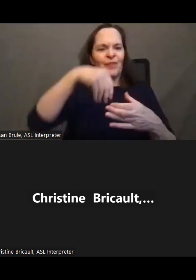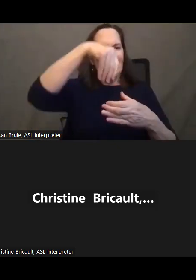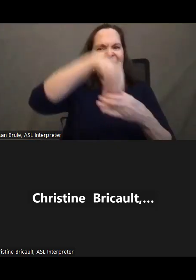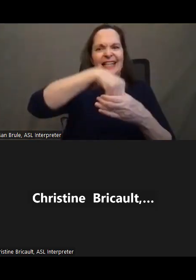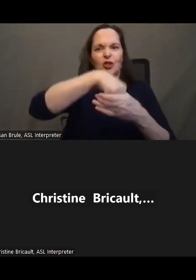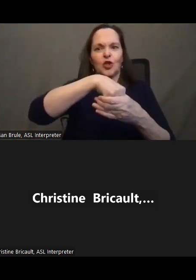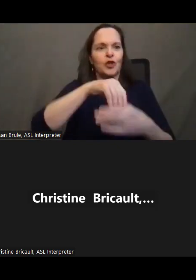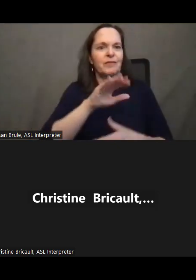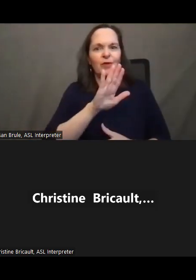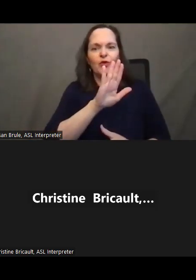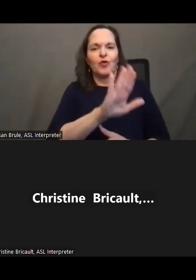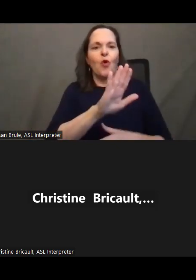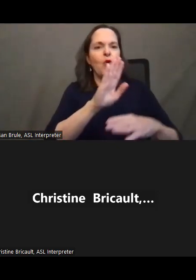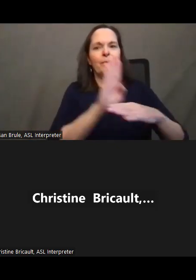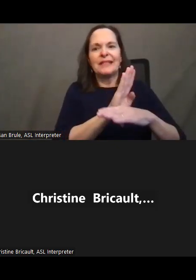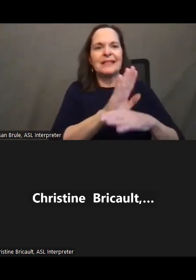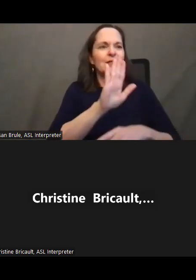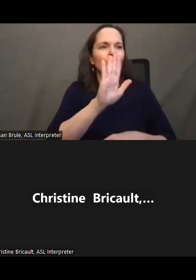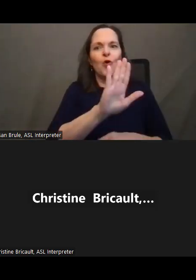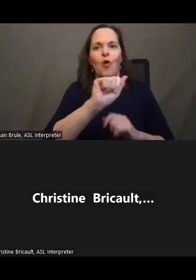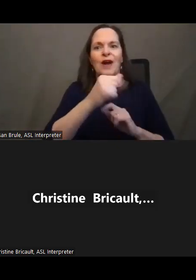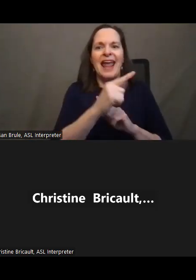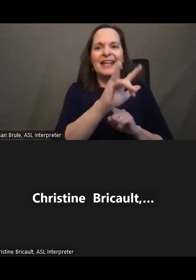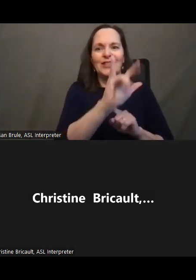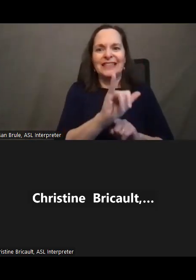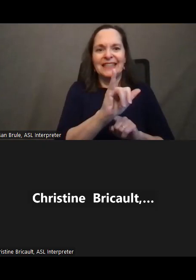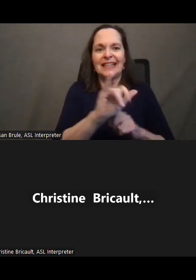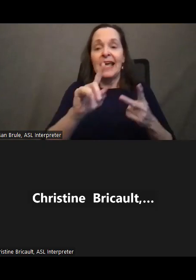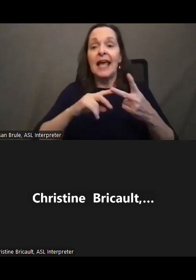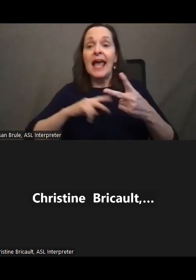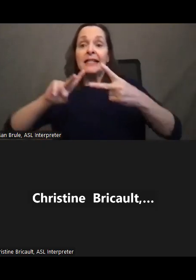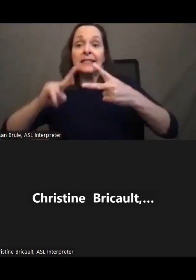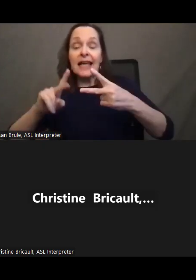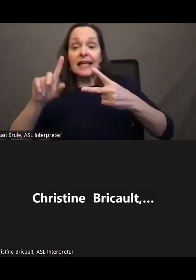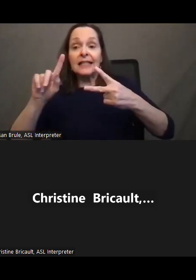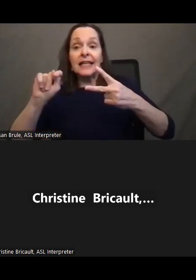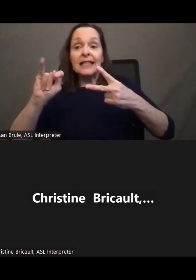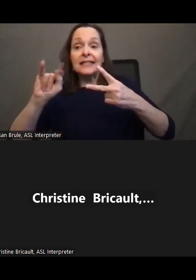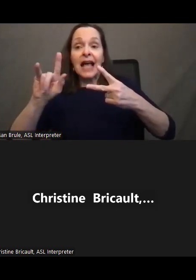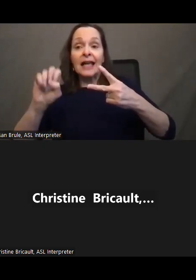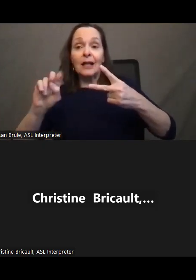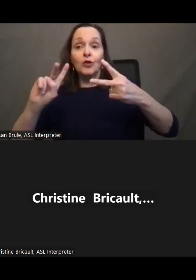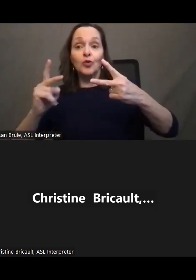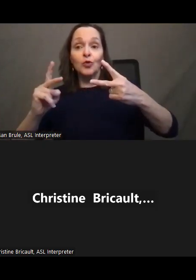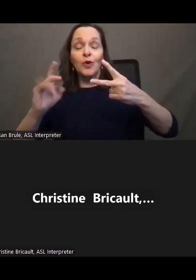municipality; and then second, we'll talk about Title II, which is the external work that you'll be doing,